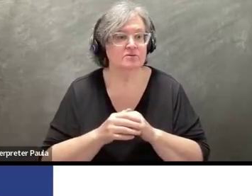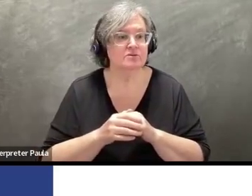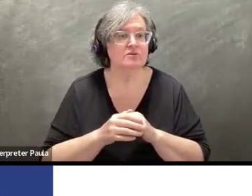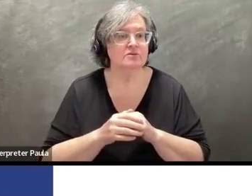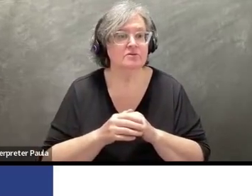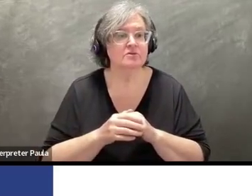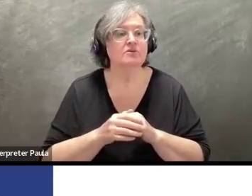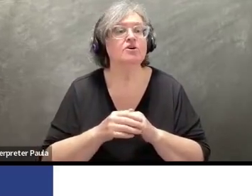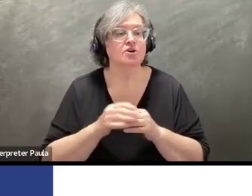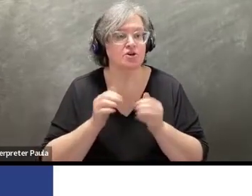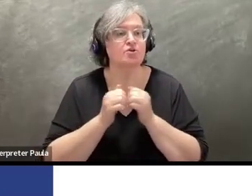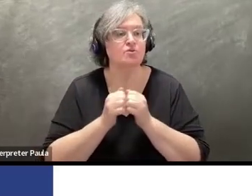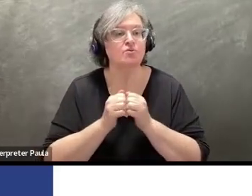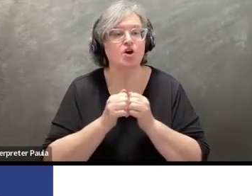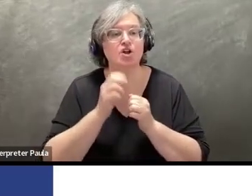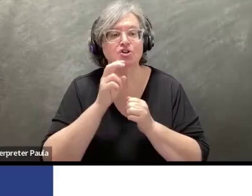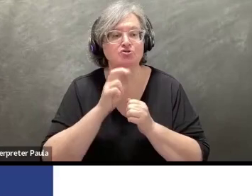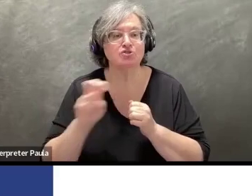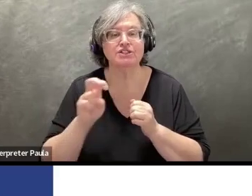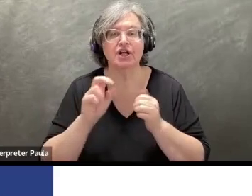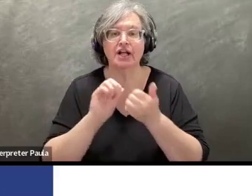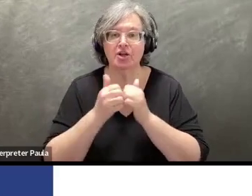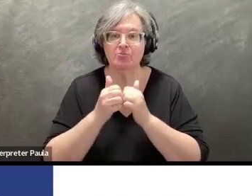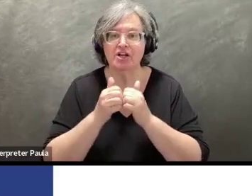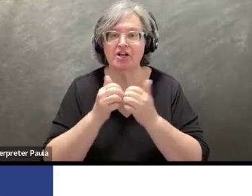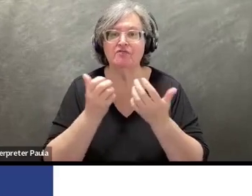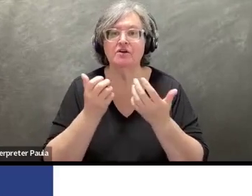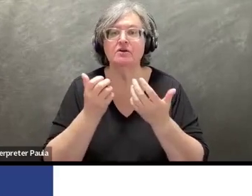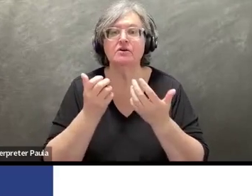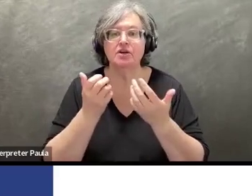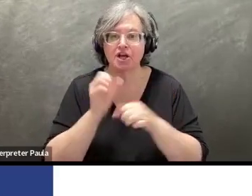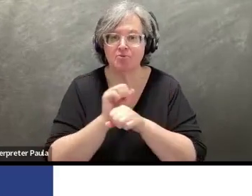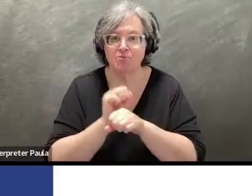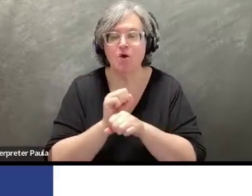to competitive and unemployment act. And at state level, we are